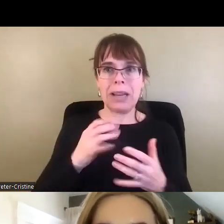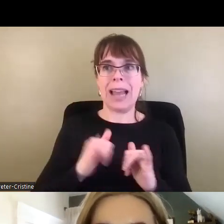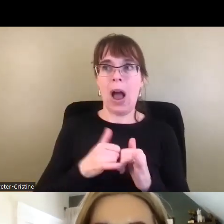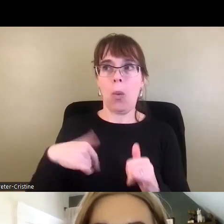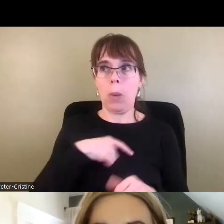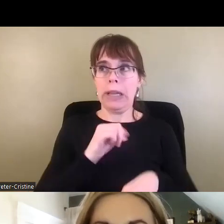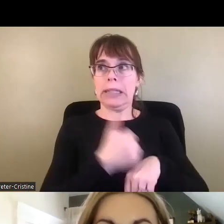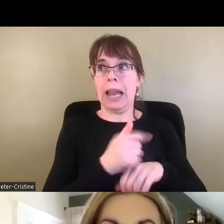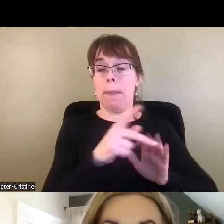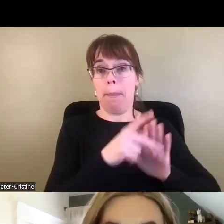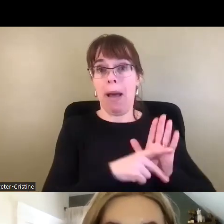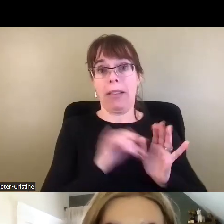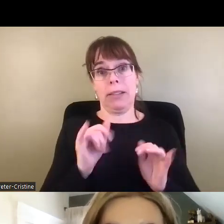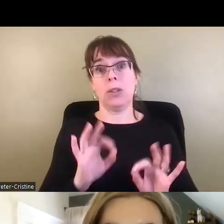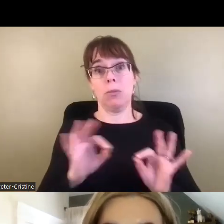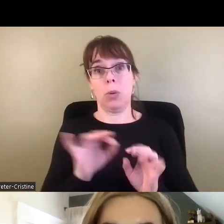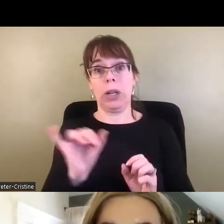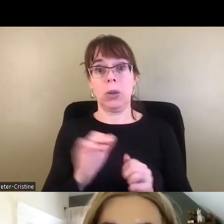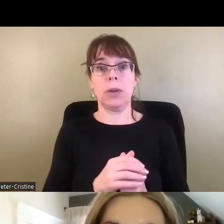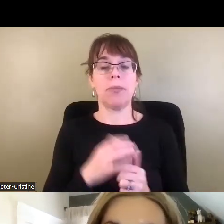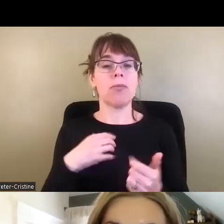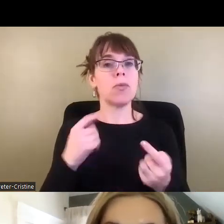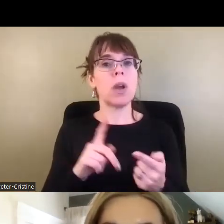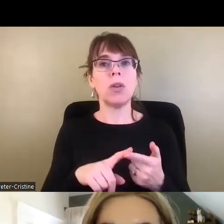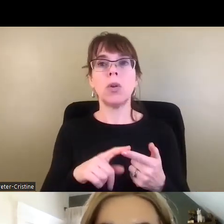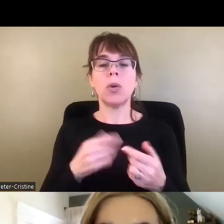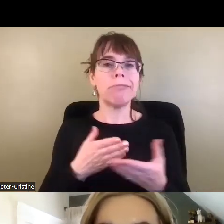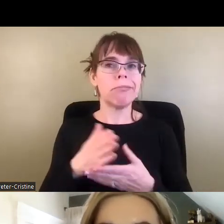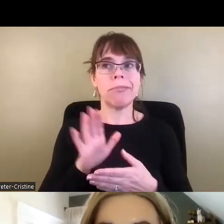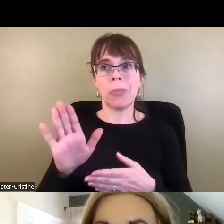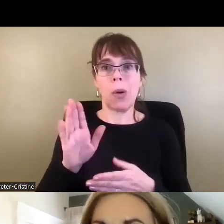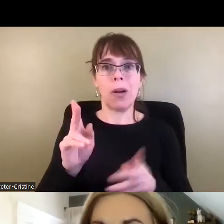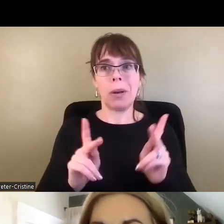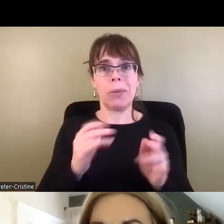We do our best to navigate people based on their situation. You know,